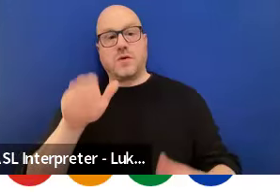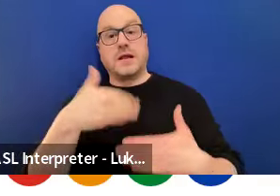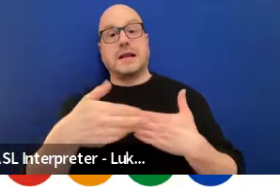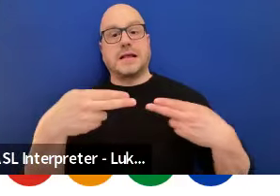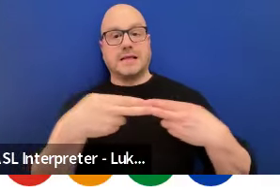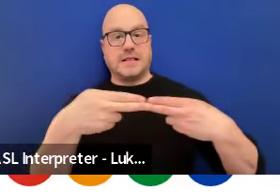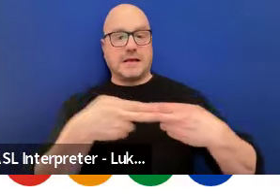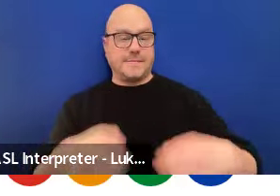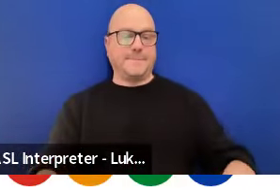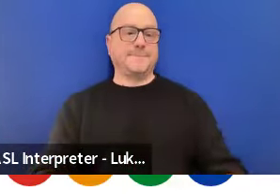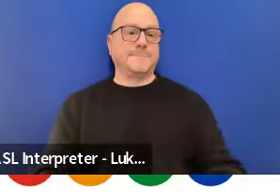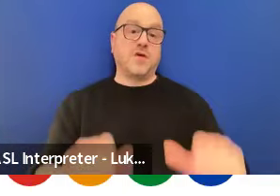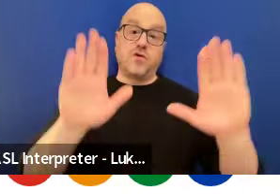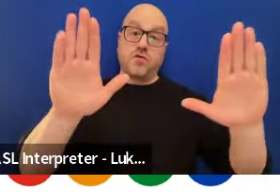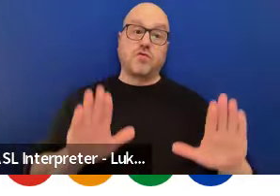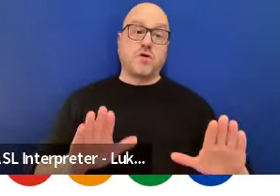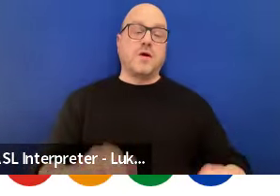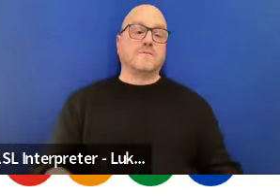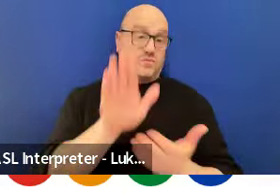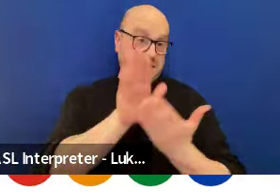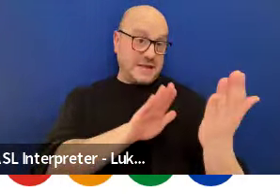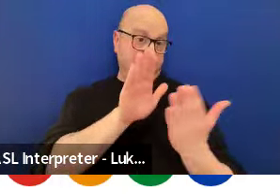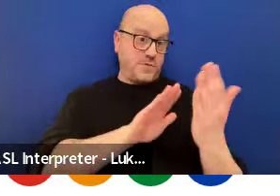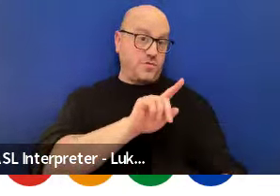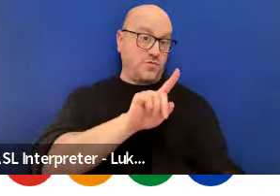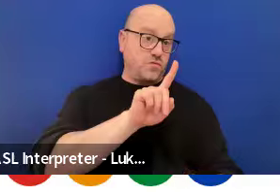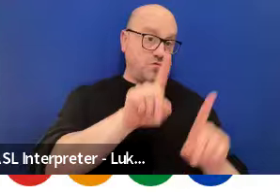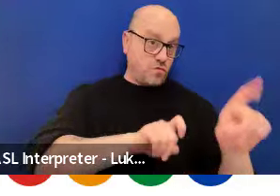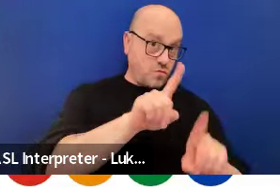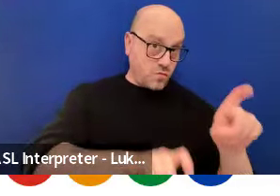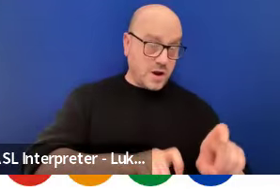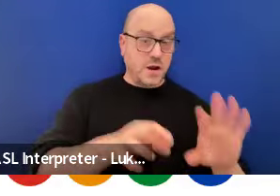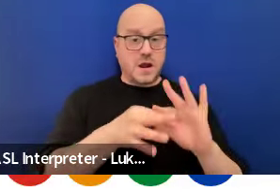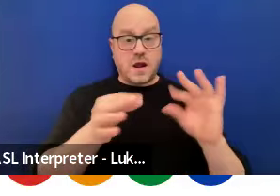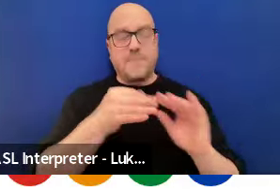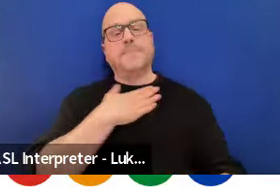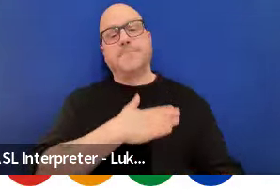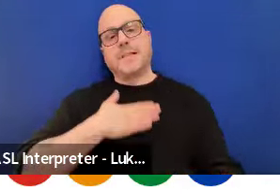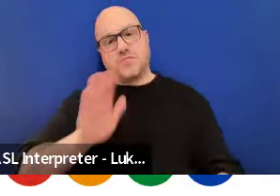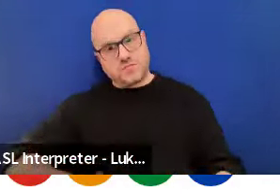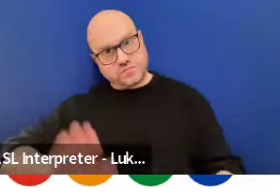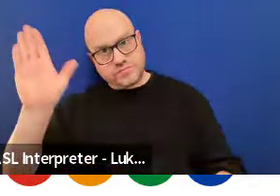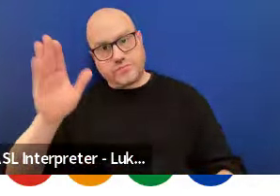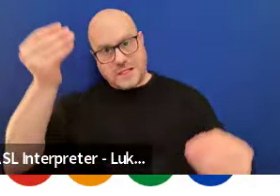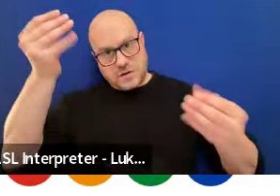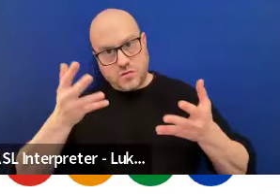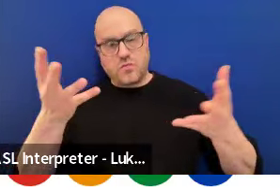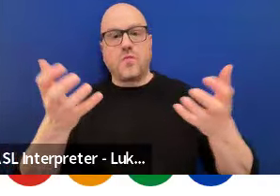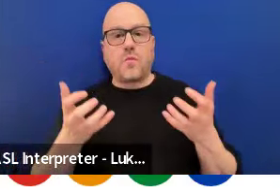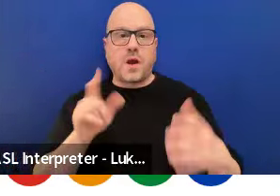WE'LL GO TO THE NEXT SLIDE. FOR IN-PERSON QUESTIONS OR COMMENTS, RAISE YOUR HAND OR